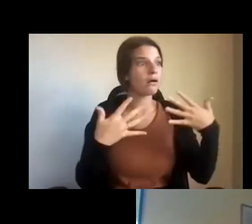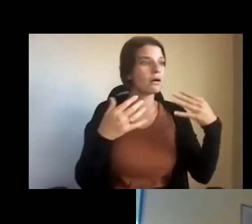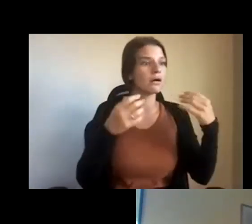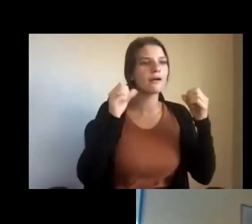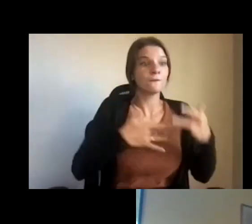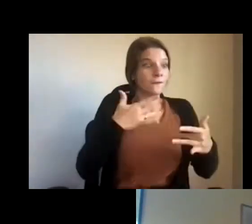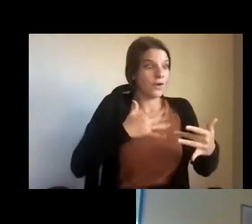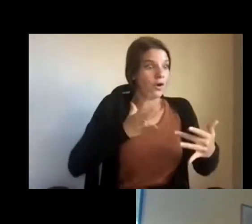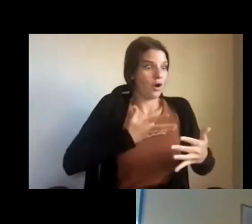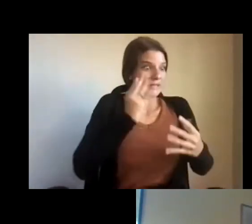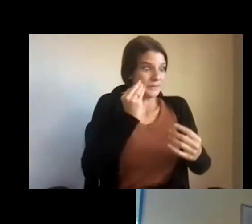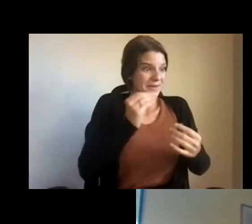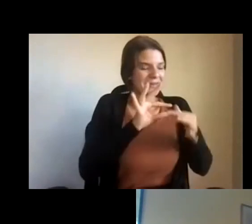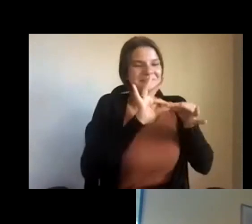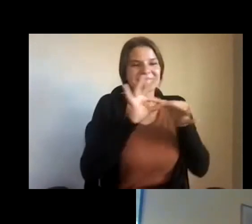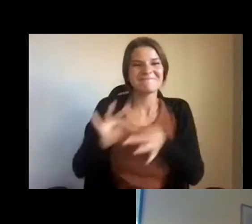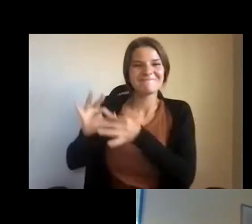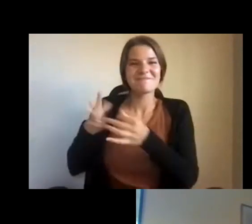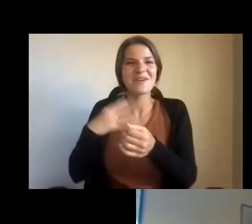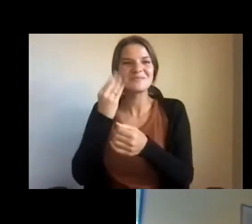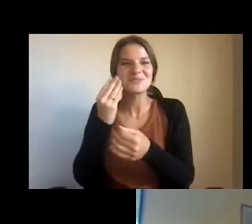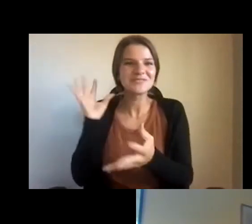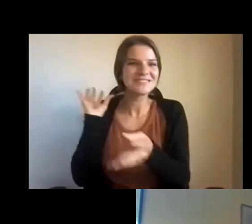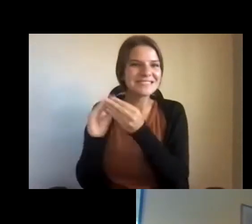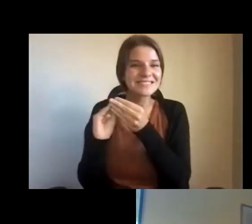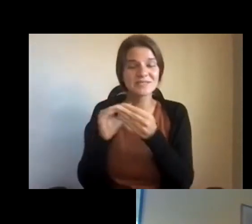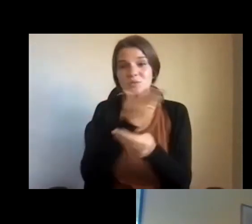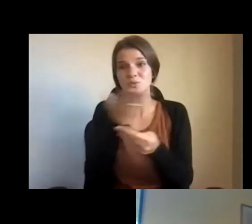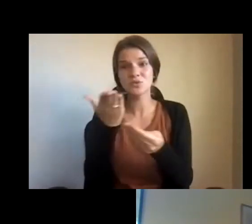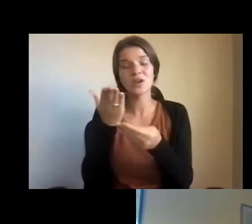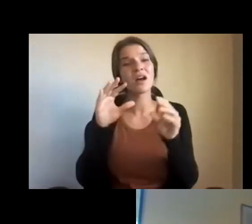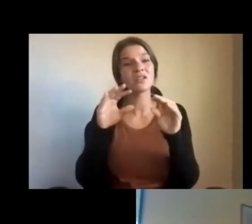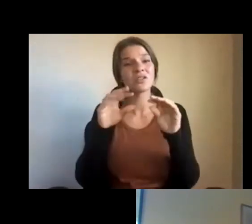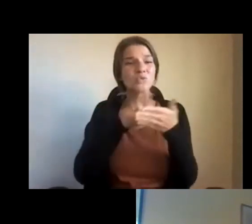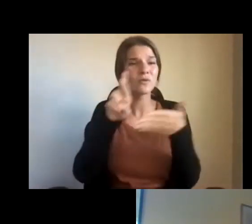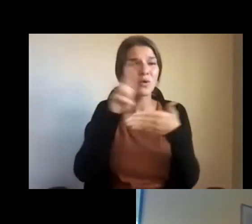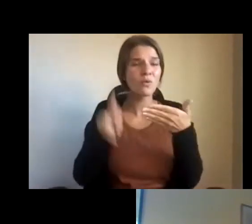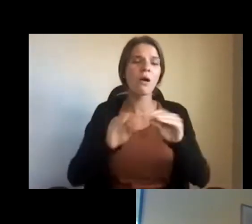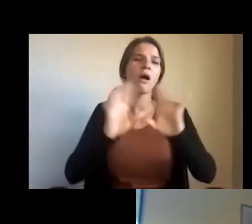perspective. As an organization the University of Rochester wants to support all of us to be as